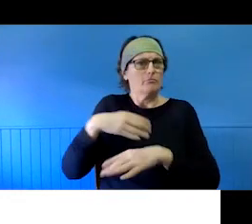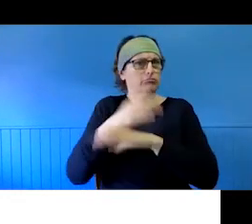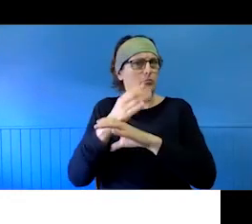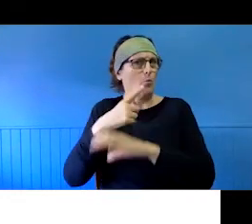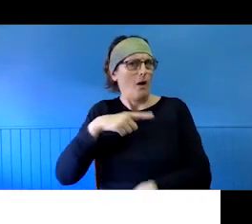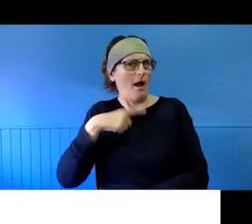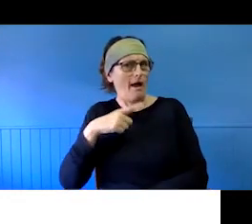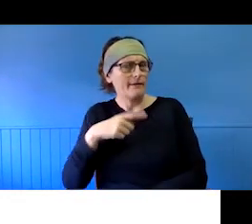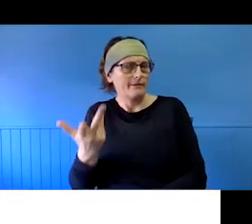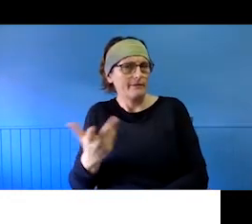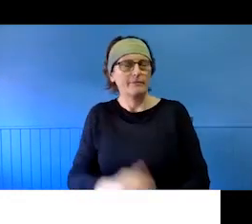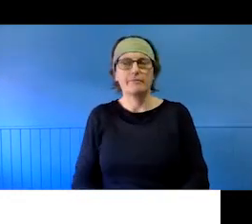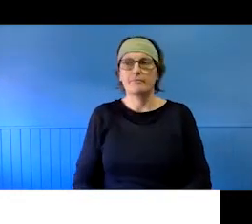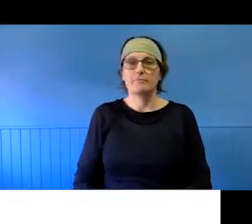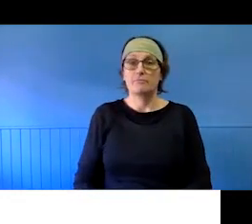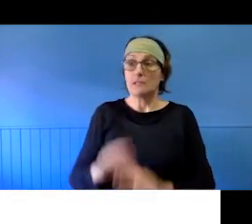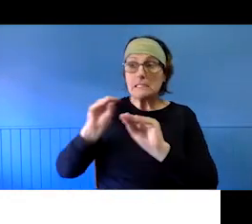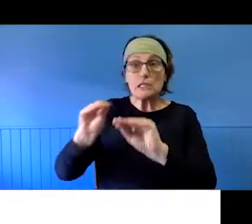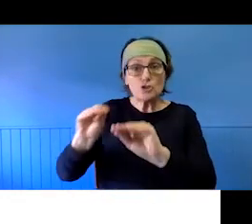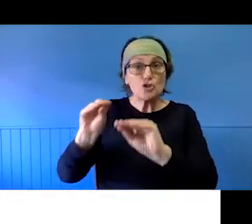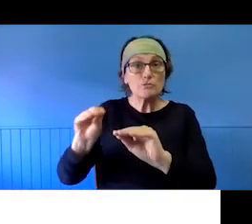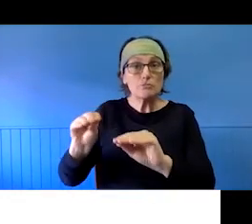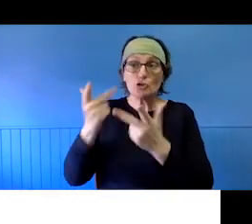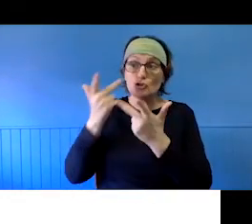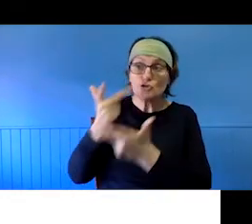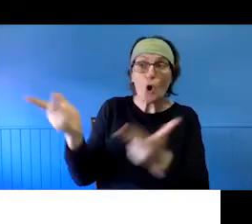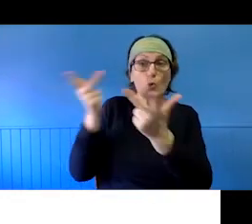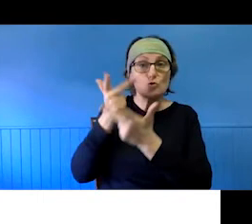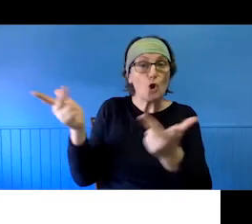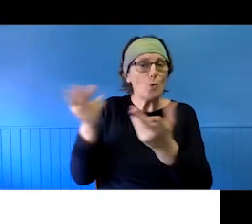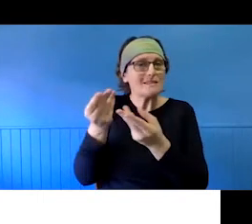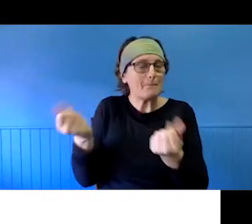Is it so that you can teach and show students in an instant